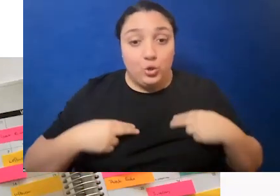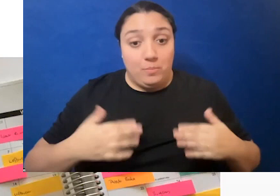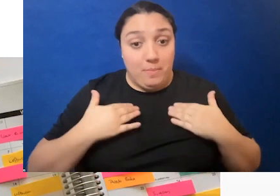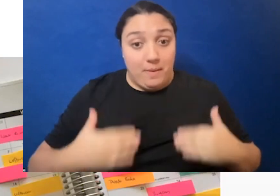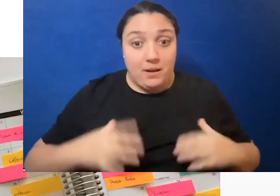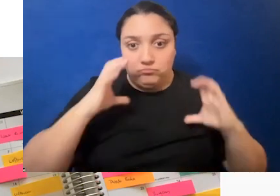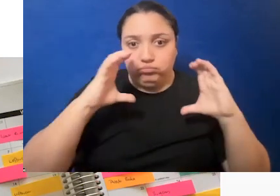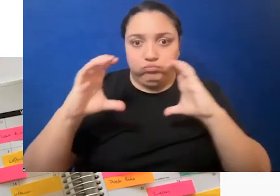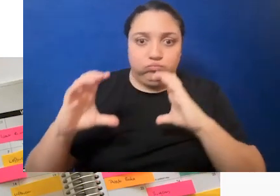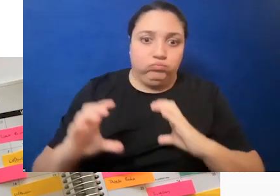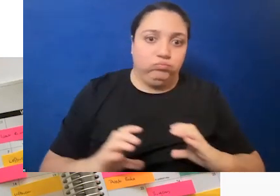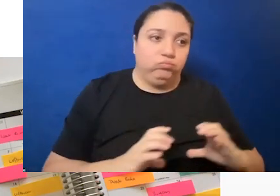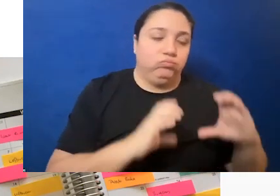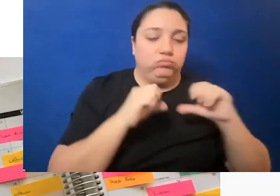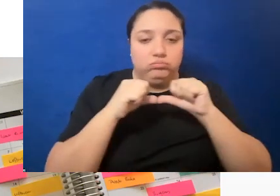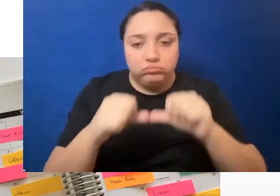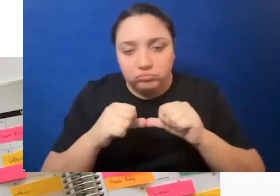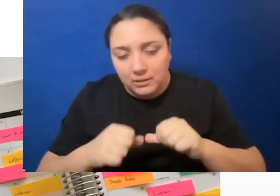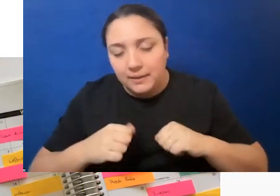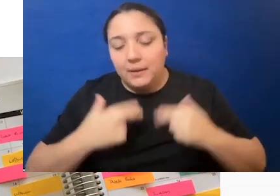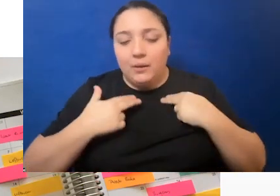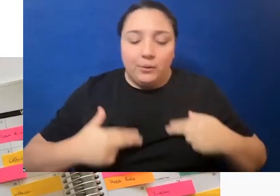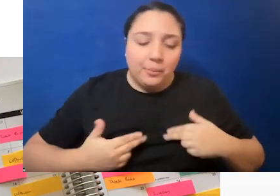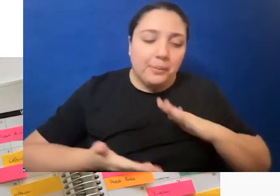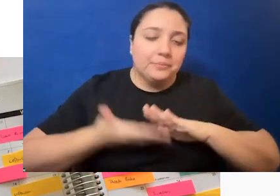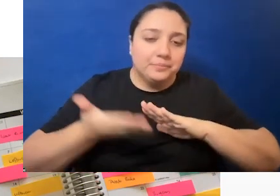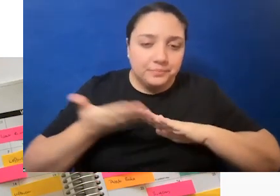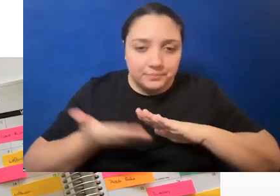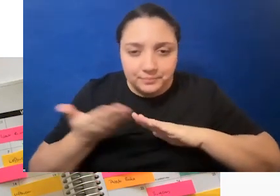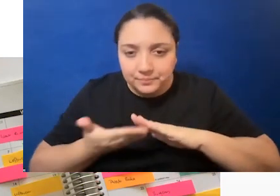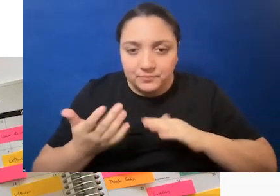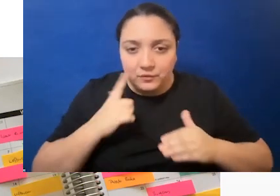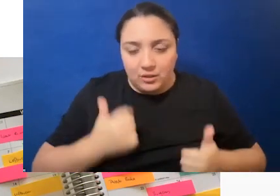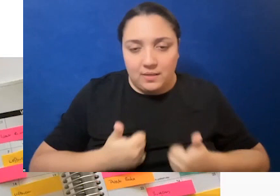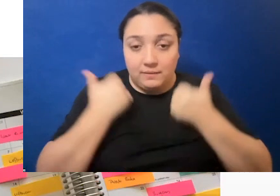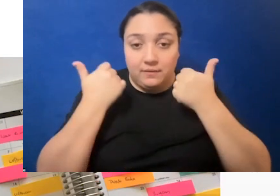CLOCK AND KEEPS US SAFE AND BREATHING AND GIVES US WHAT WE NEED FOR SURVIVAL.